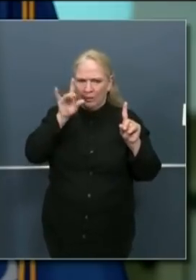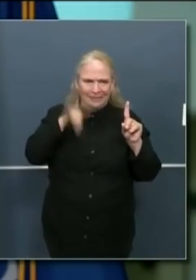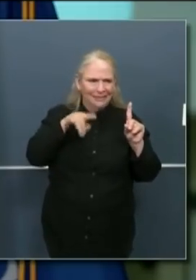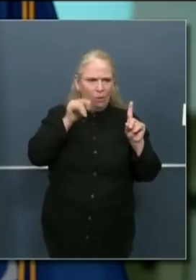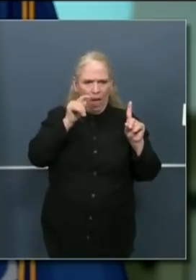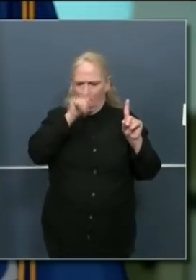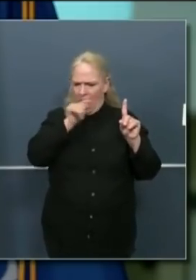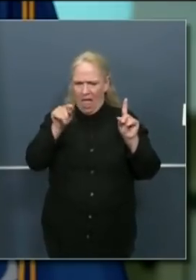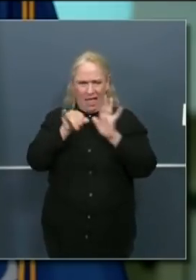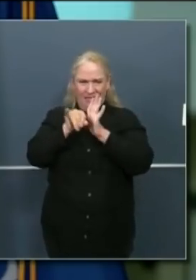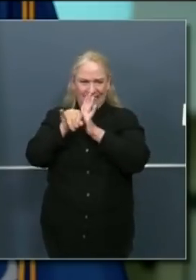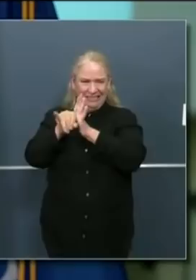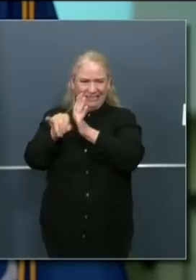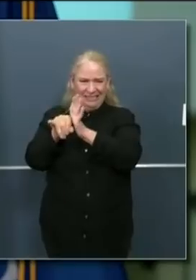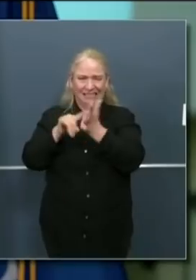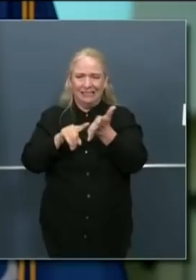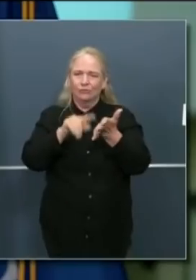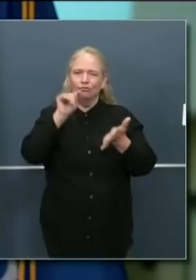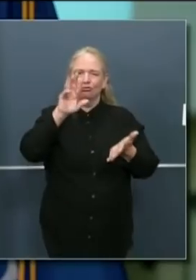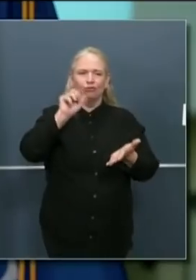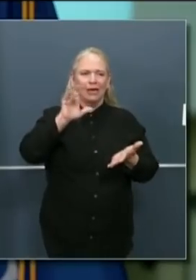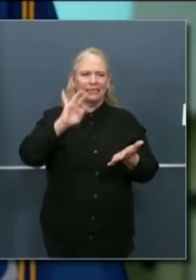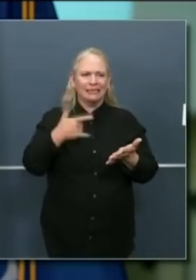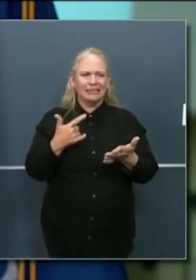ARE JUST GETTING TOO HIGH TO EFFECTIVELY TRACE EVERYONE'S CONTACTS.